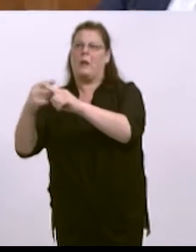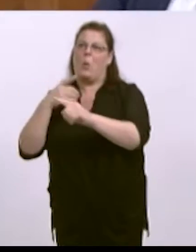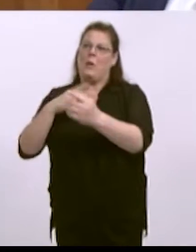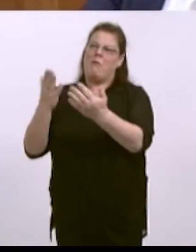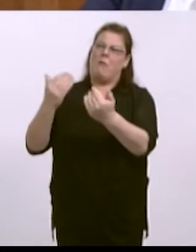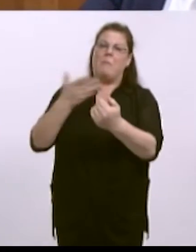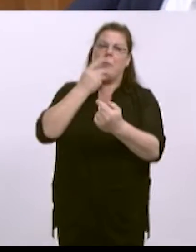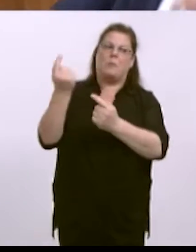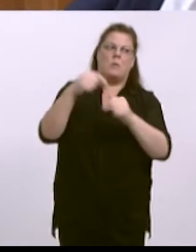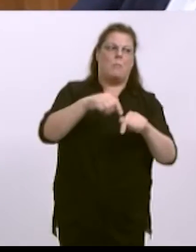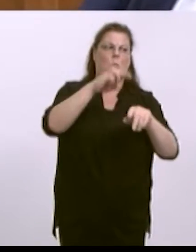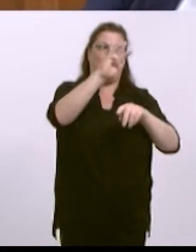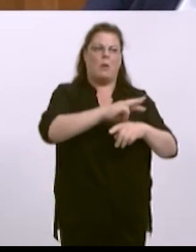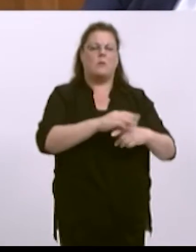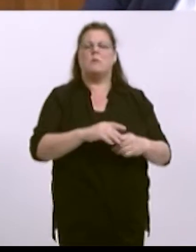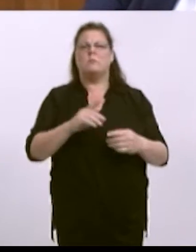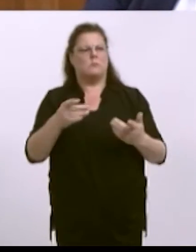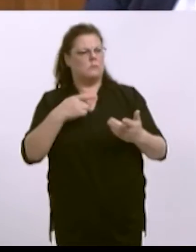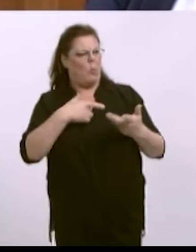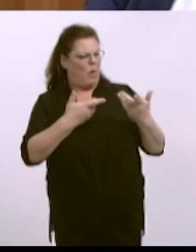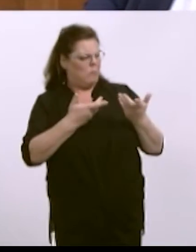our tourism statistics show that more people are visiting Wales. Particularly, more people